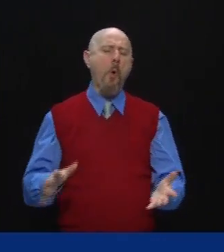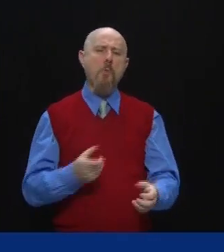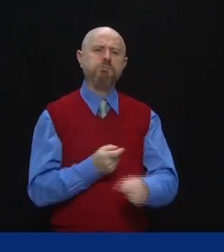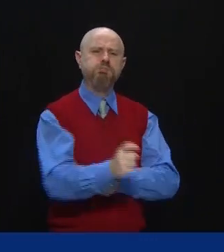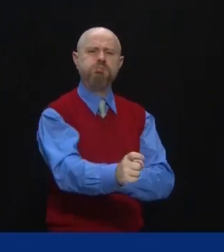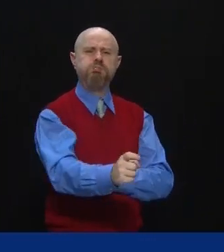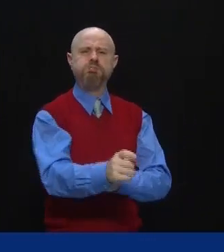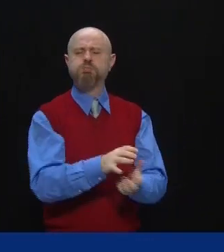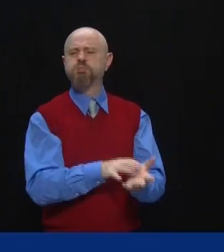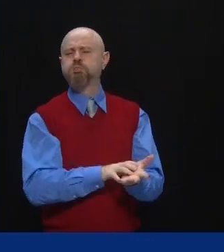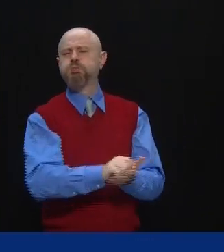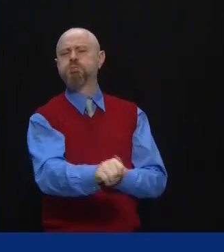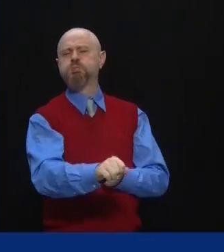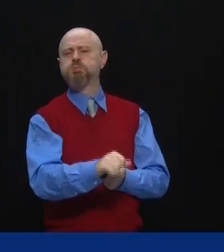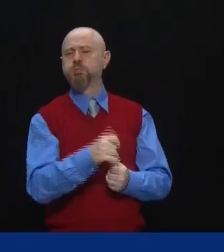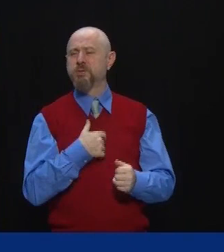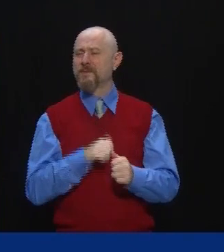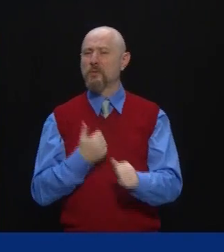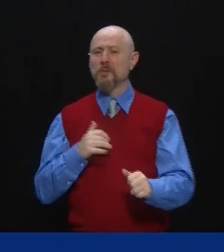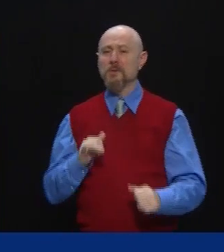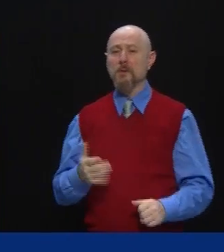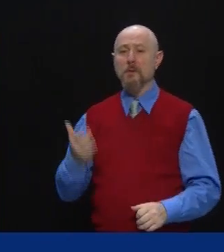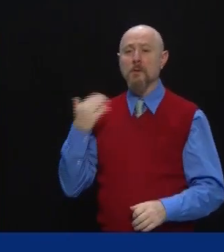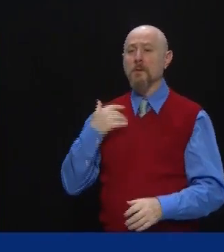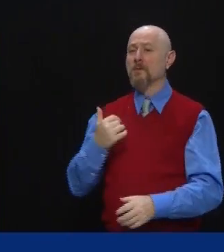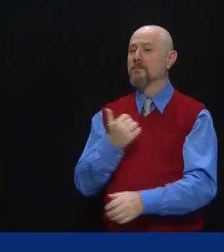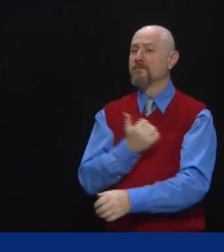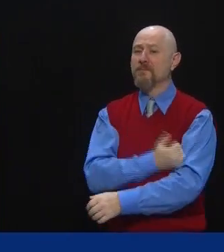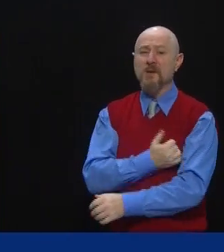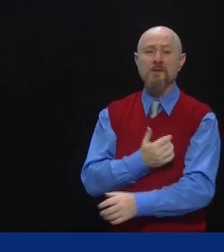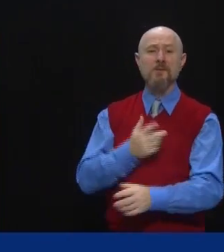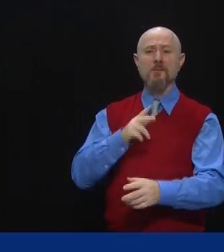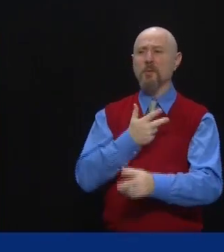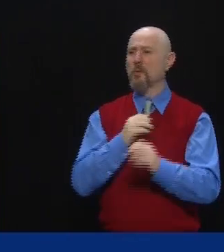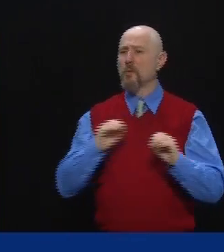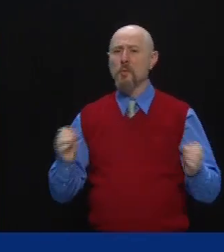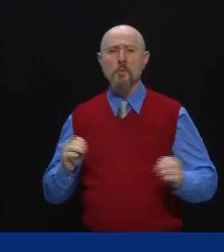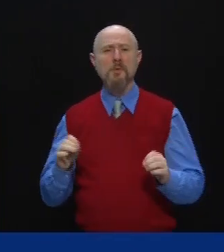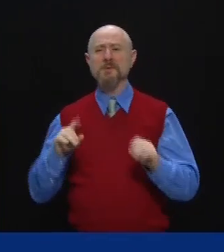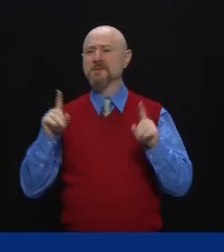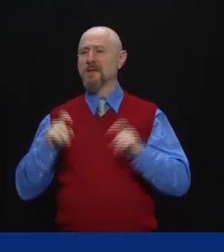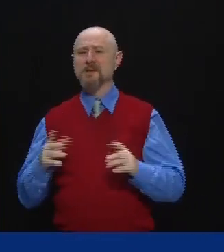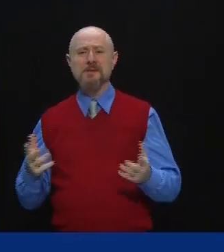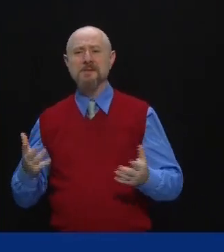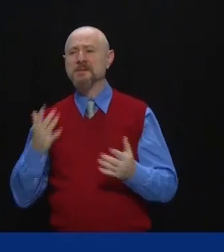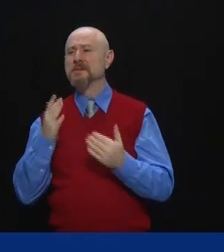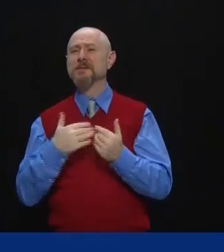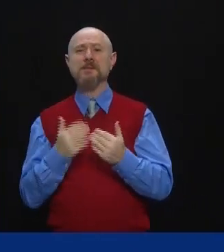SHUTS DOWN, THAT IS DEVASTATING TO THE LOCAL ECONOMY. WE CAN AVOID THIS, BECAUSE LAST TIME WE DIDN'T HAVE